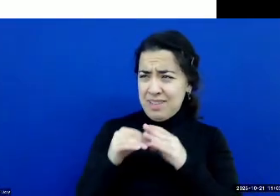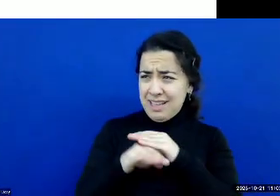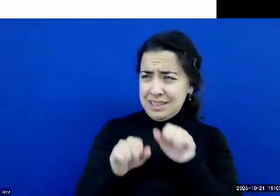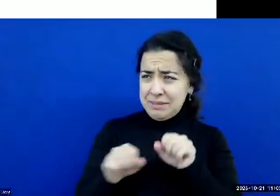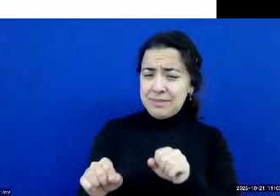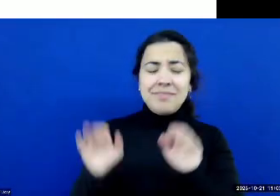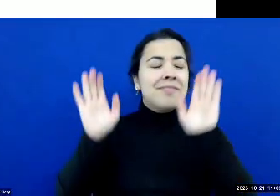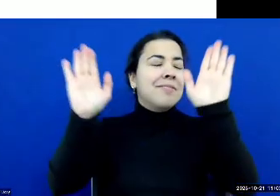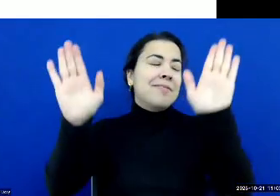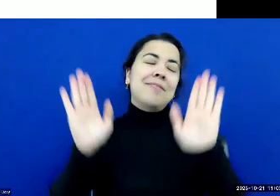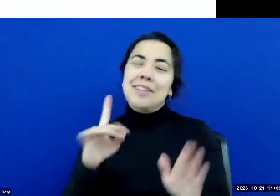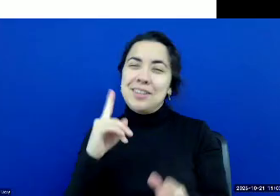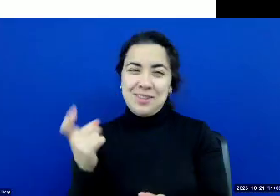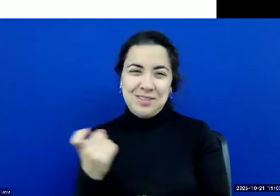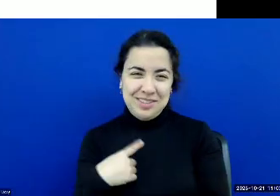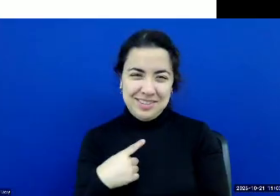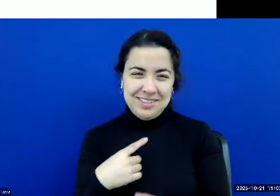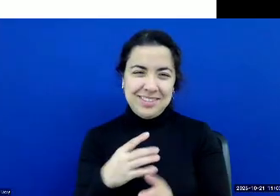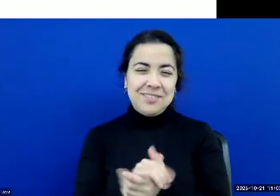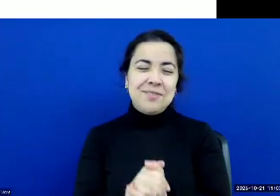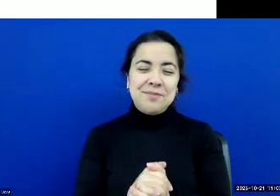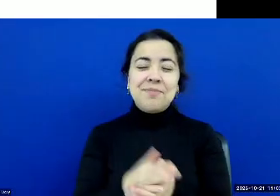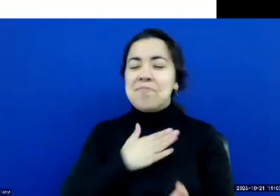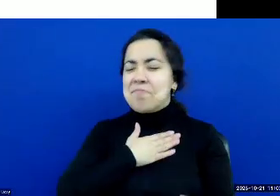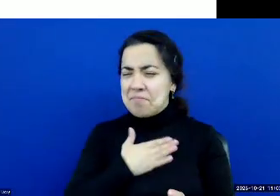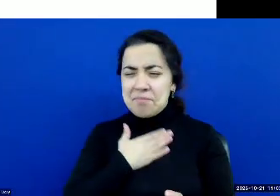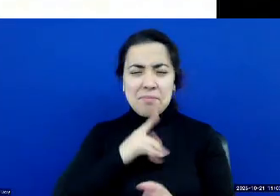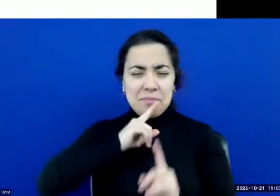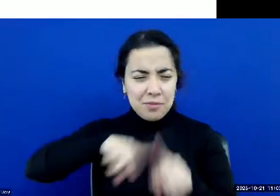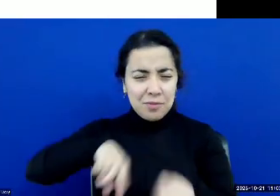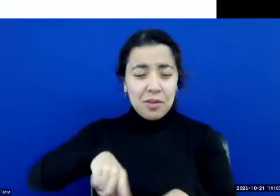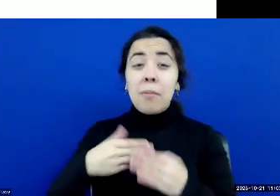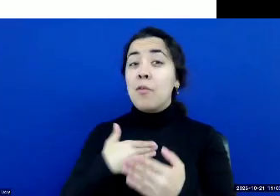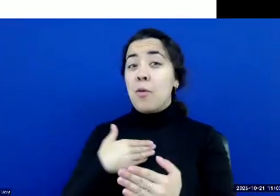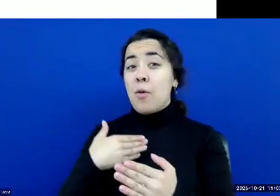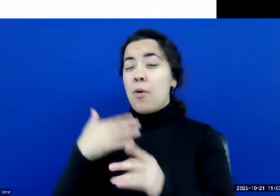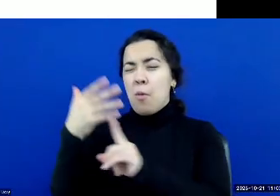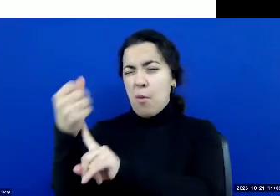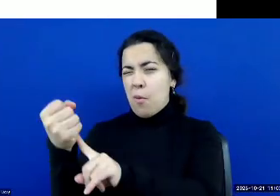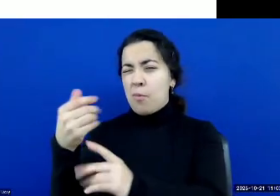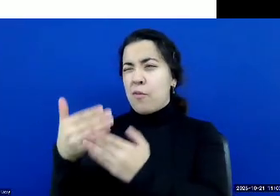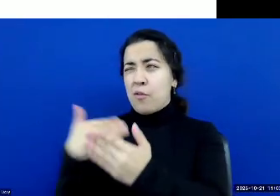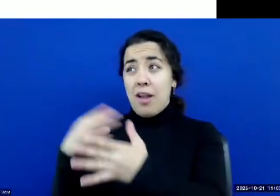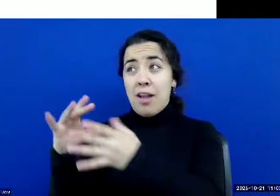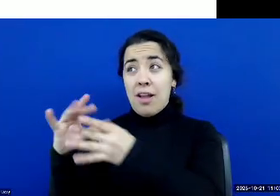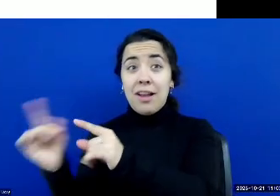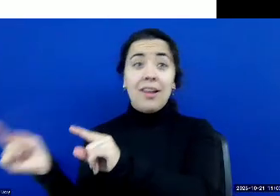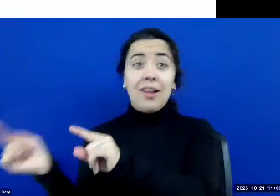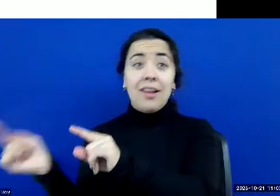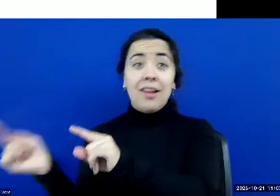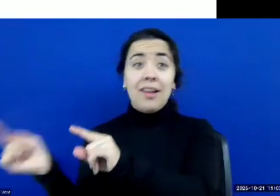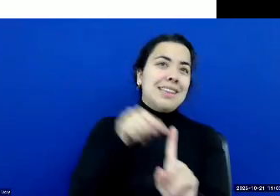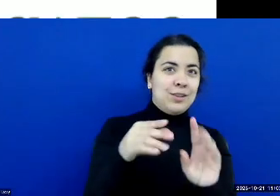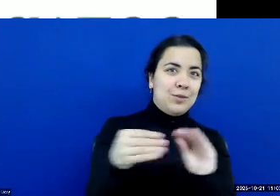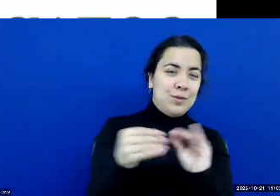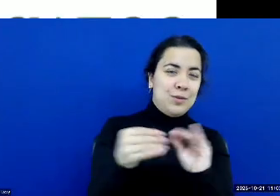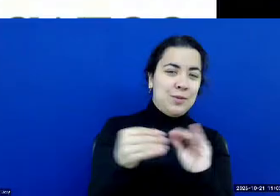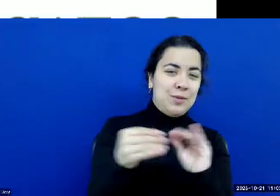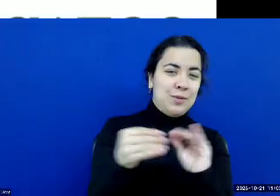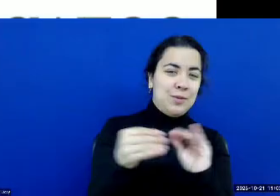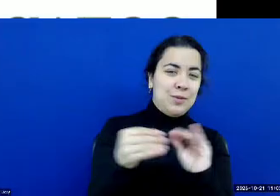Kathleen DeForest: And that is a fantastic question, and I'm so very glad you're asking it. But before I tell you that story, I want to tell you this story.